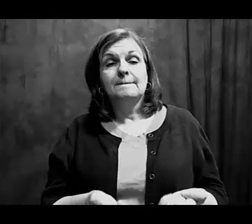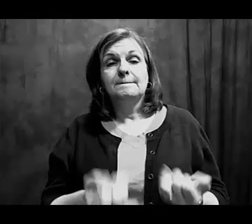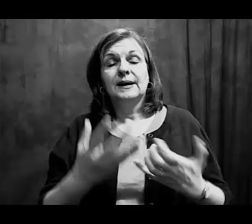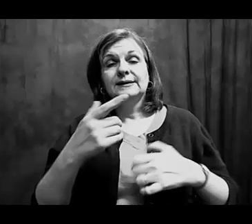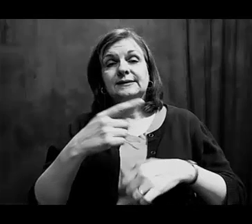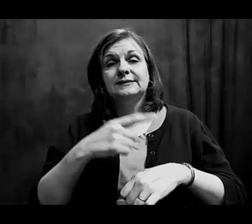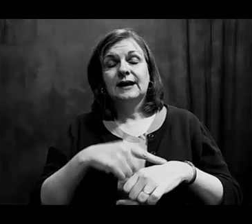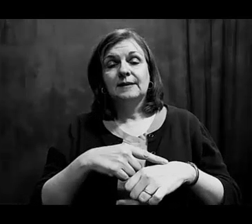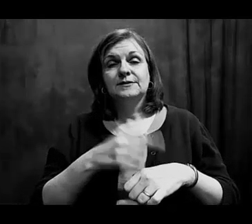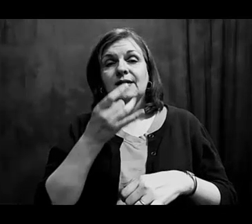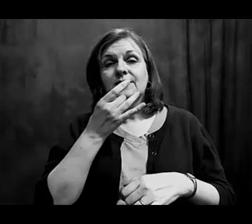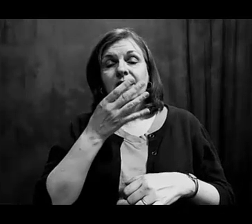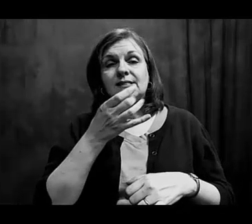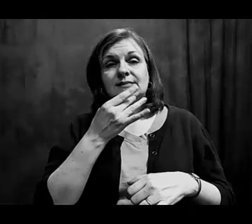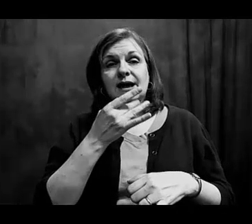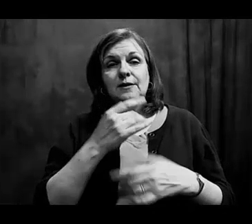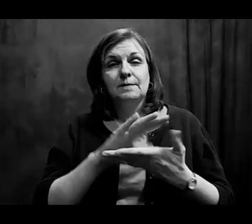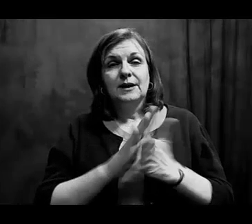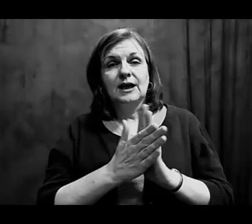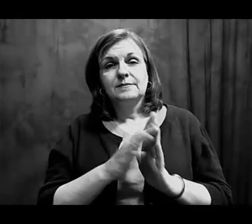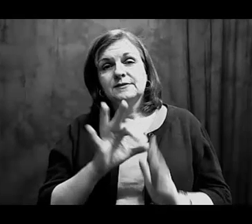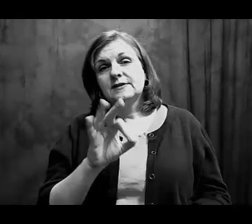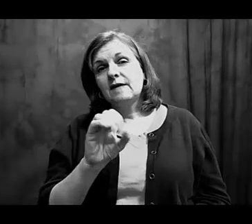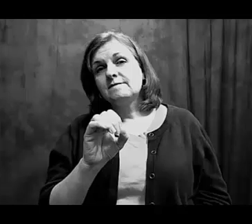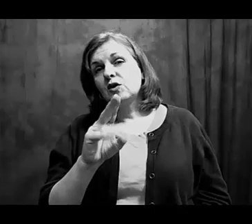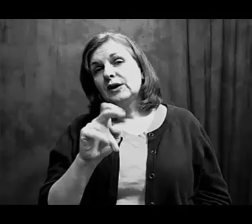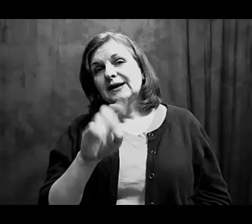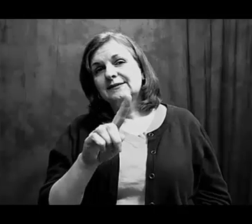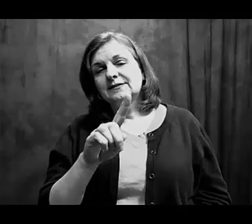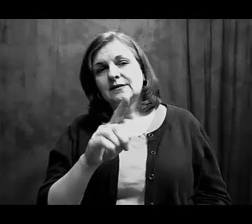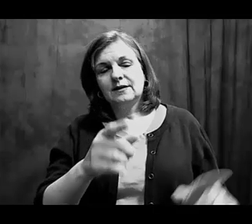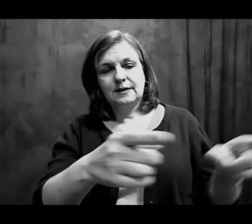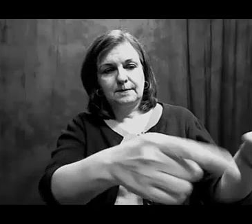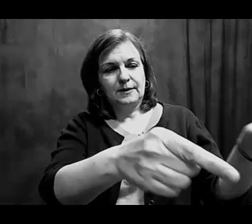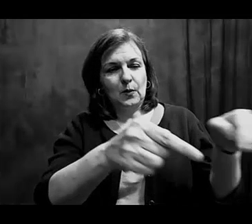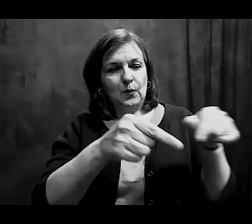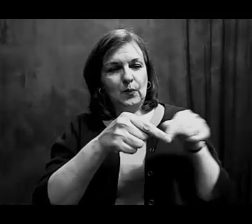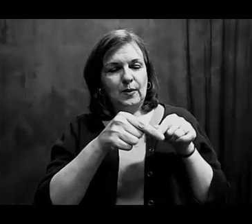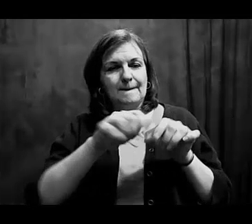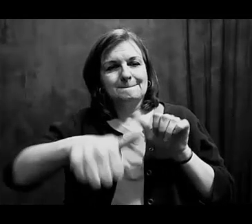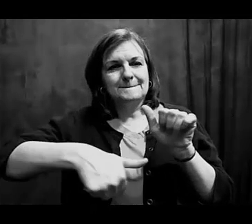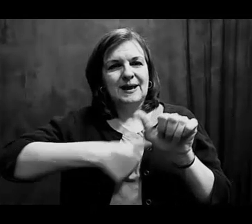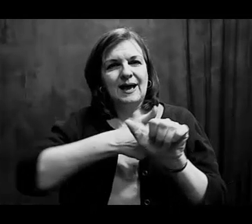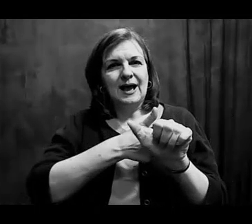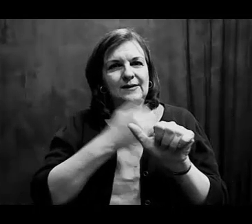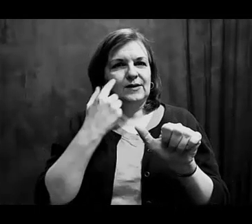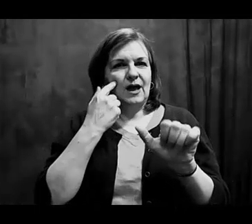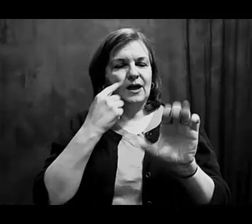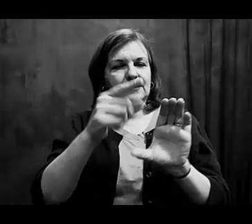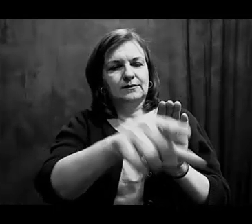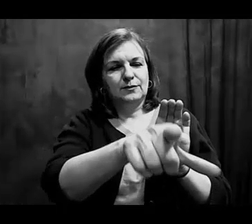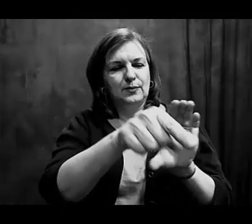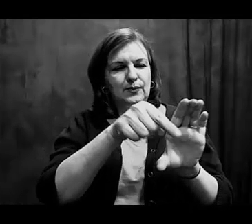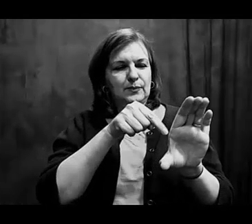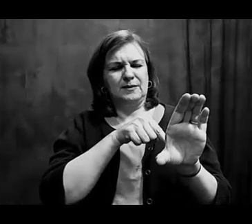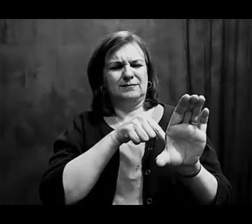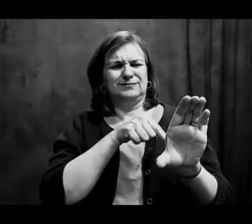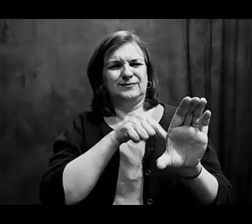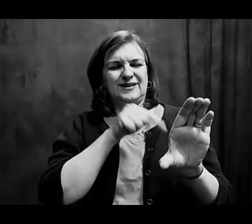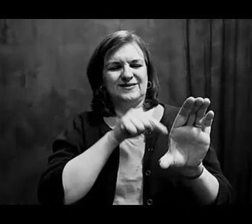where this light will actually focus behind -- it would actually come to a focal point behind your eye -- well that's not useful!!